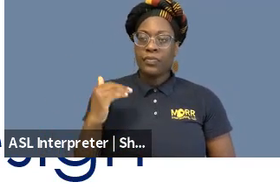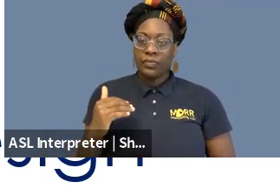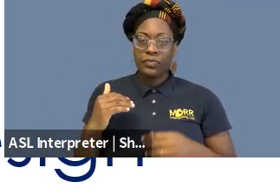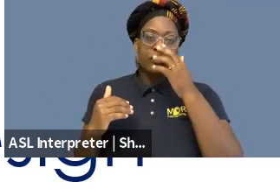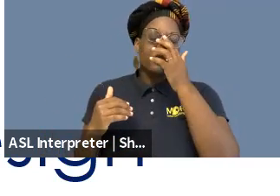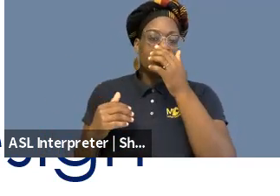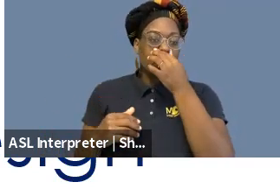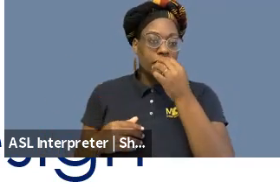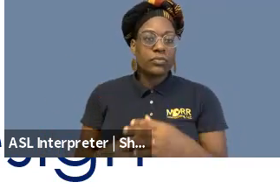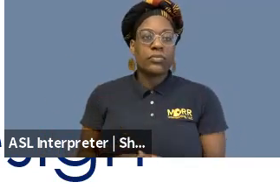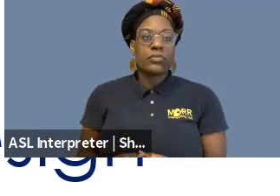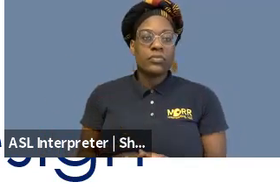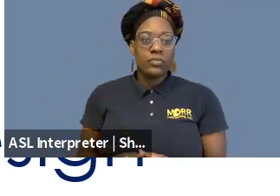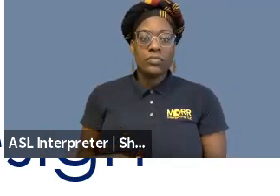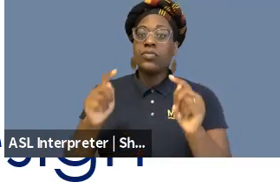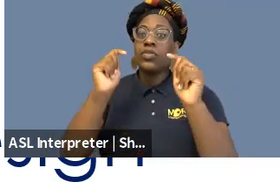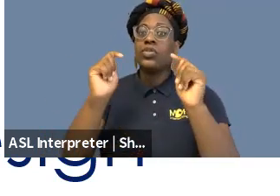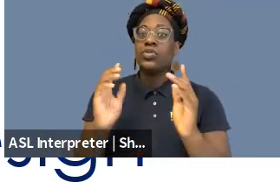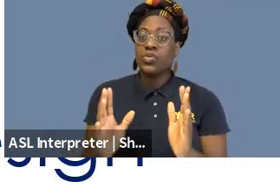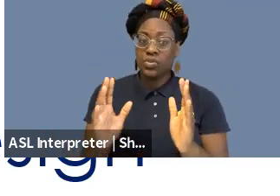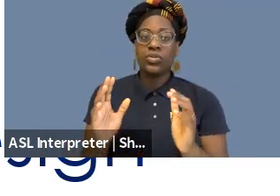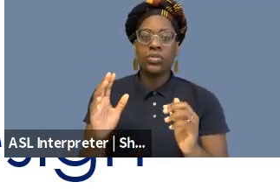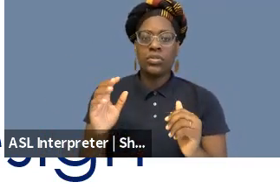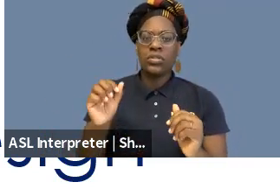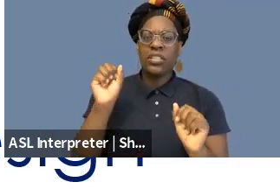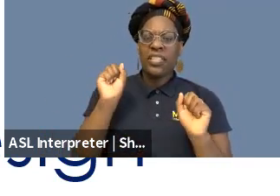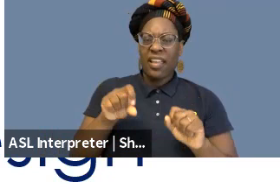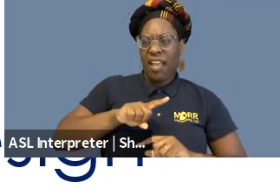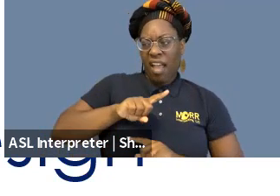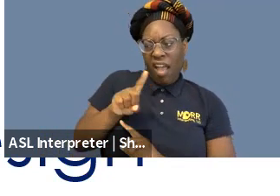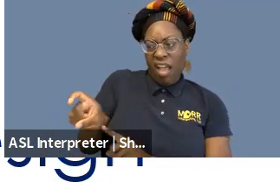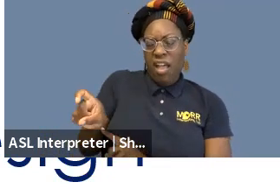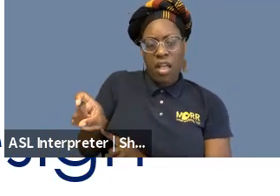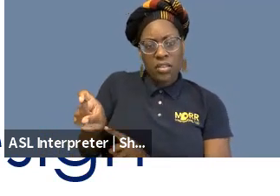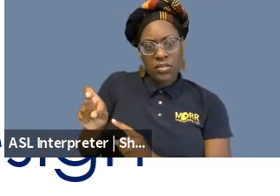project design by asking questions such as: ? Is this project intended to be presented